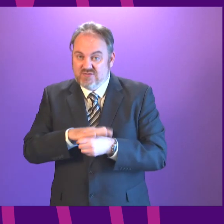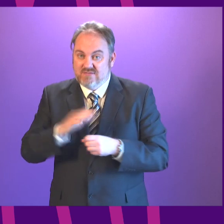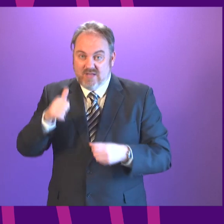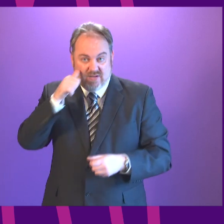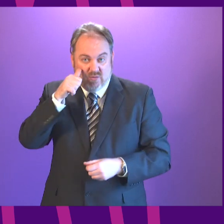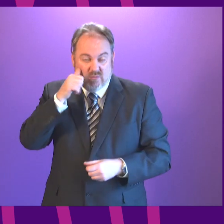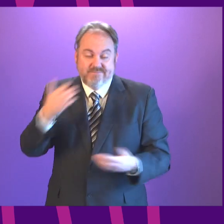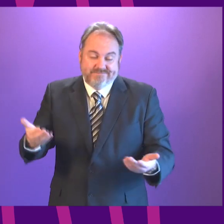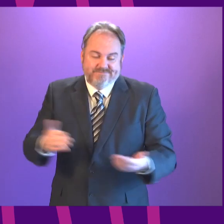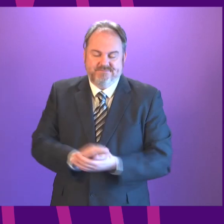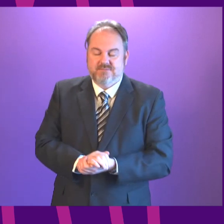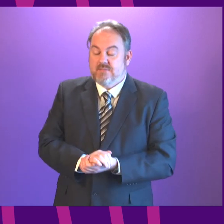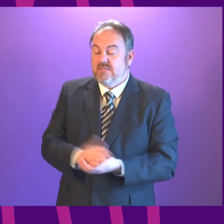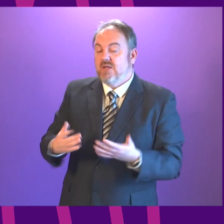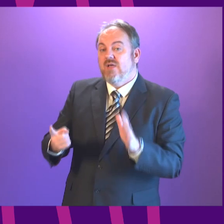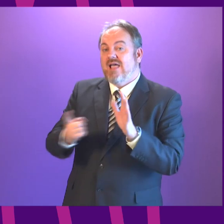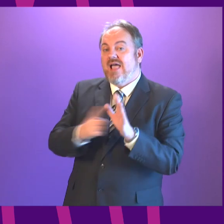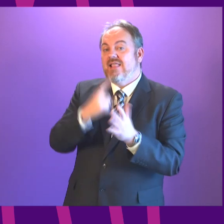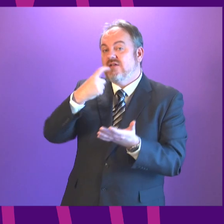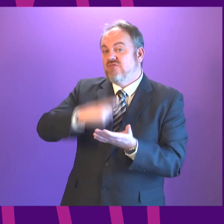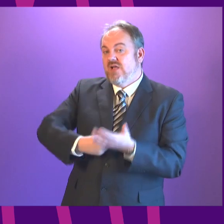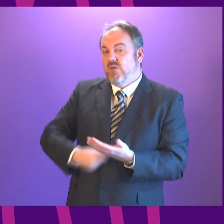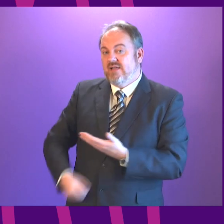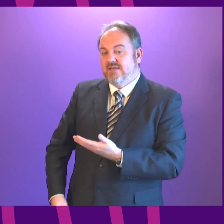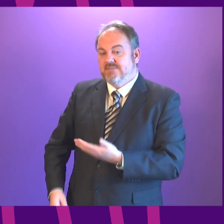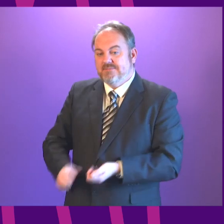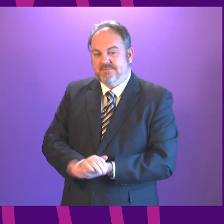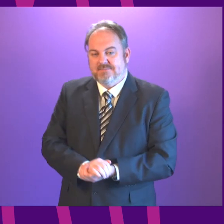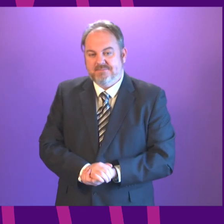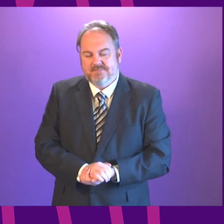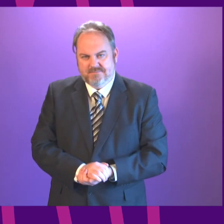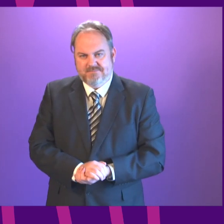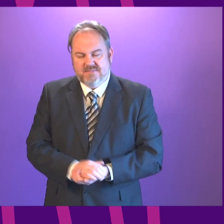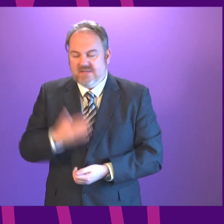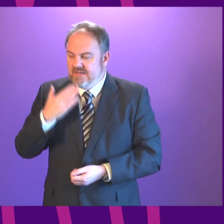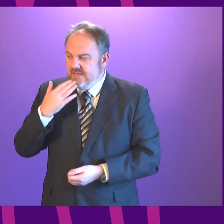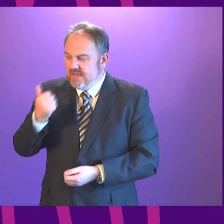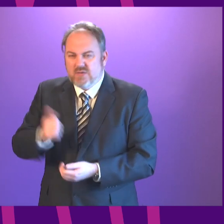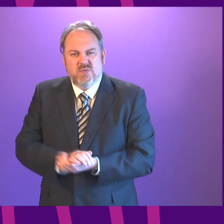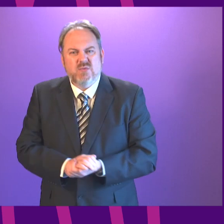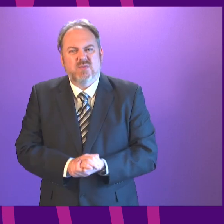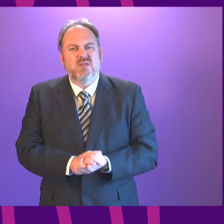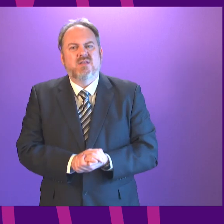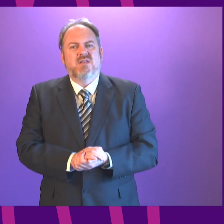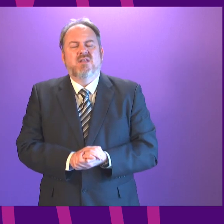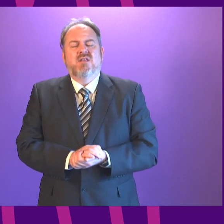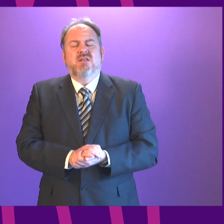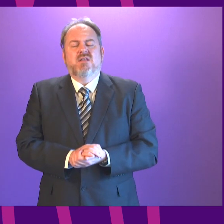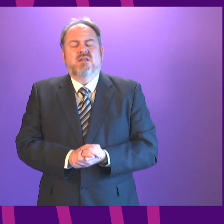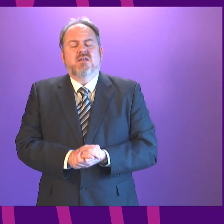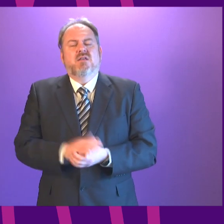Alex Rowley (Mid Scotland and Fife) (Lab): The First Minister has said that scientists